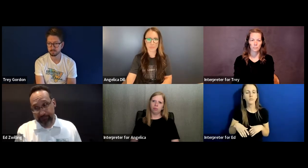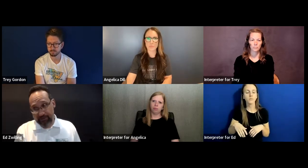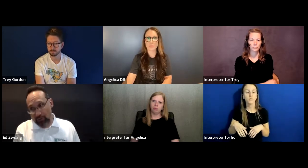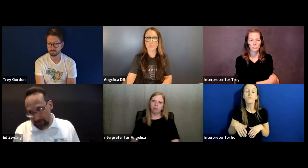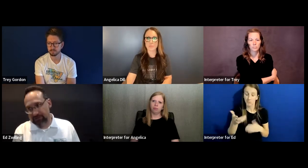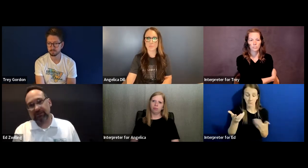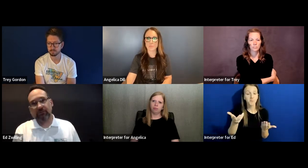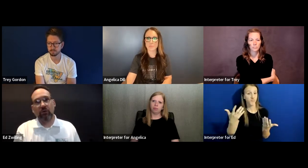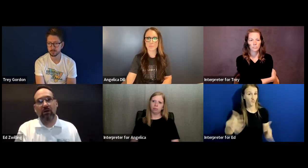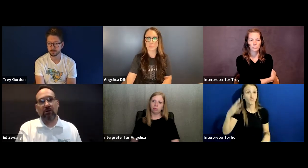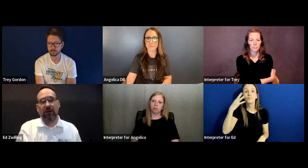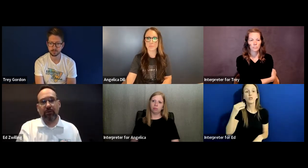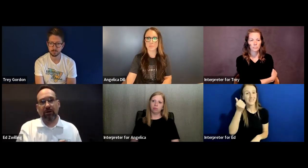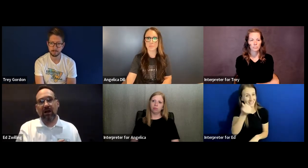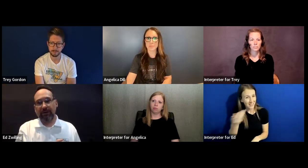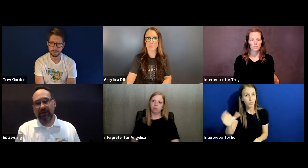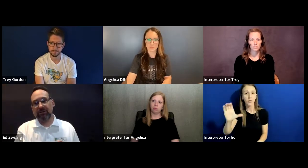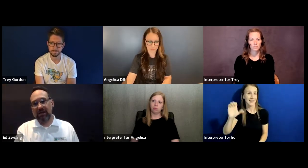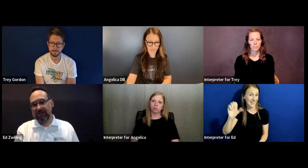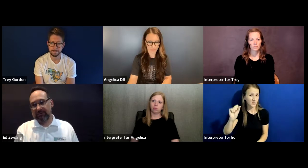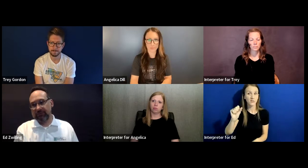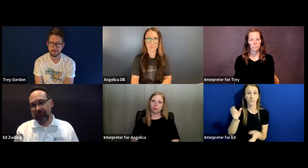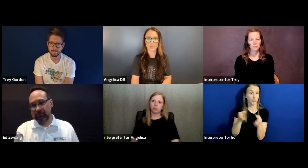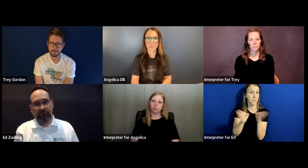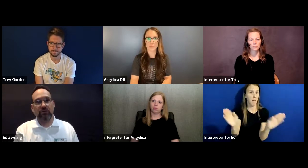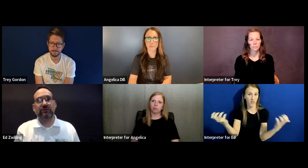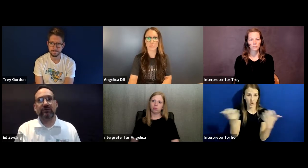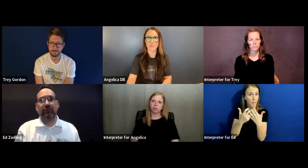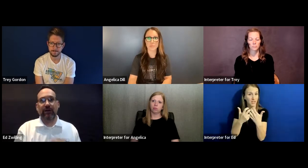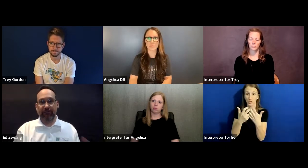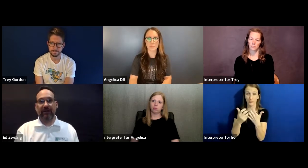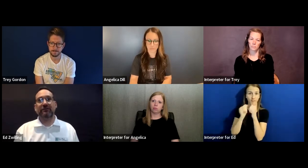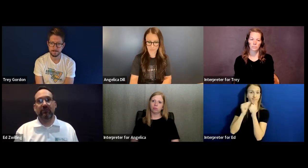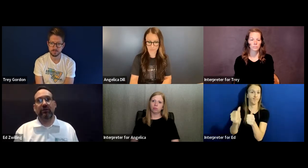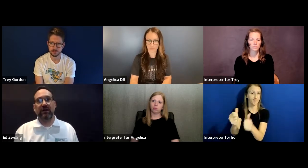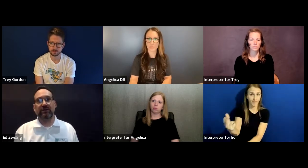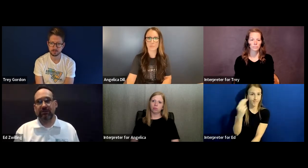several cases where public accommodation has just refused to provide effective communications